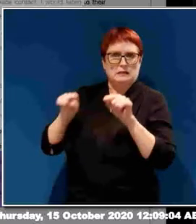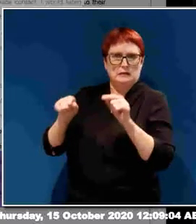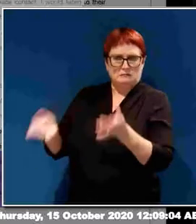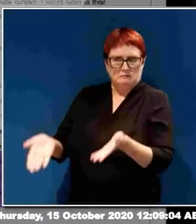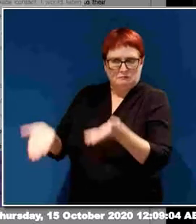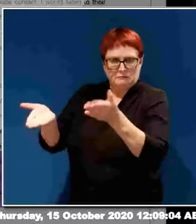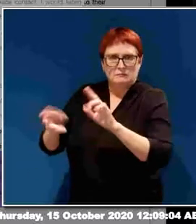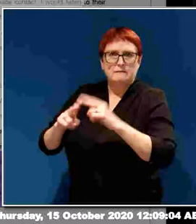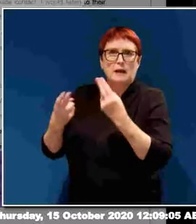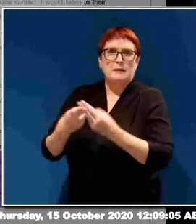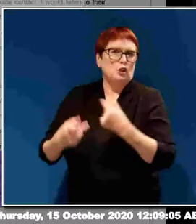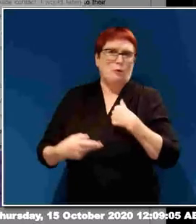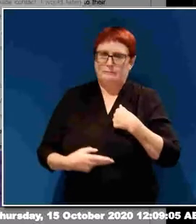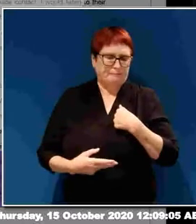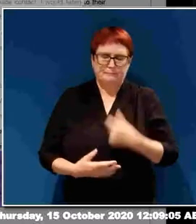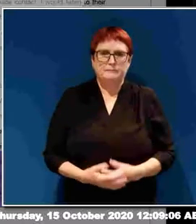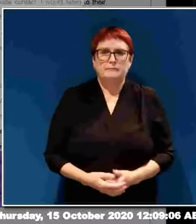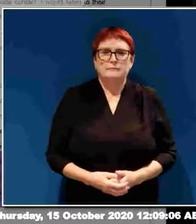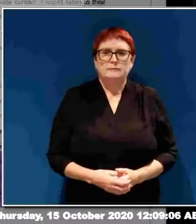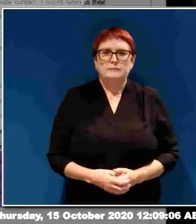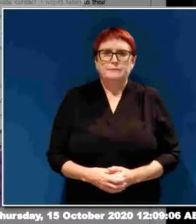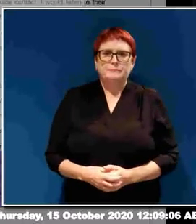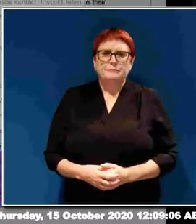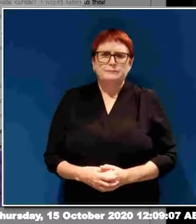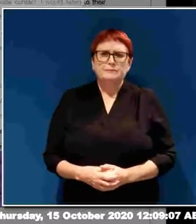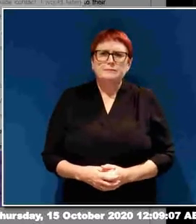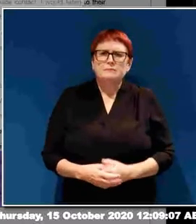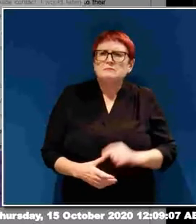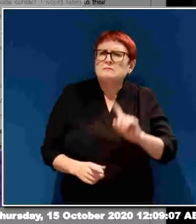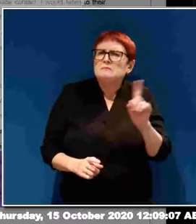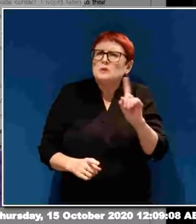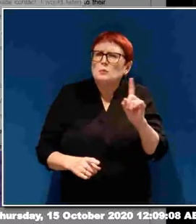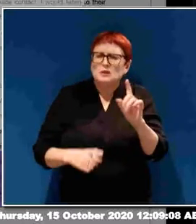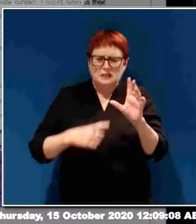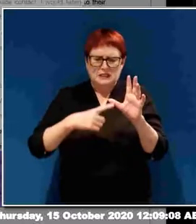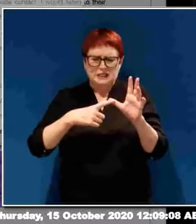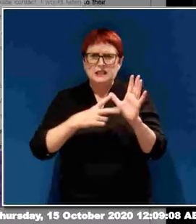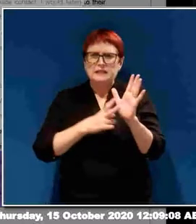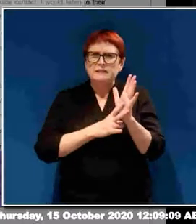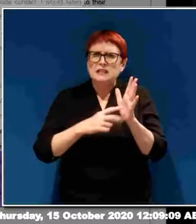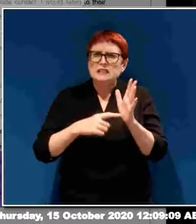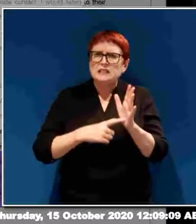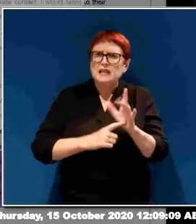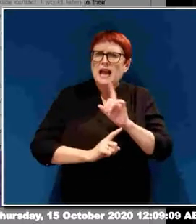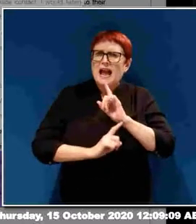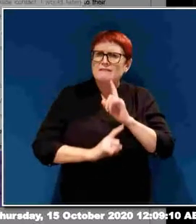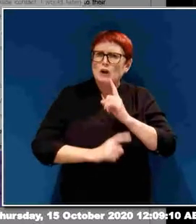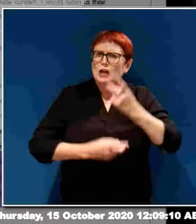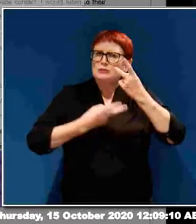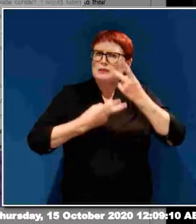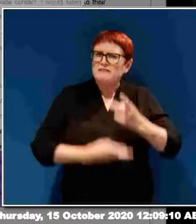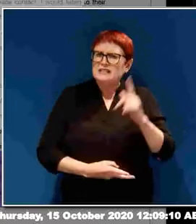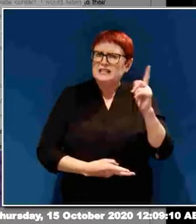First, what's an advisory visiting teacher? So advisory visiting teachers are teachers who have been